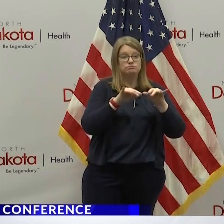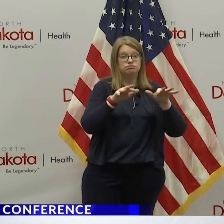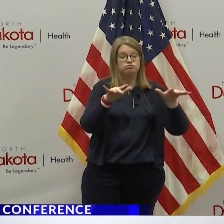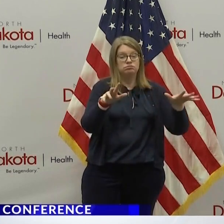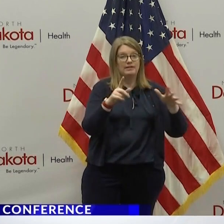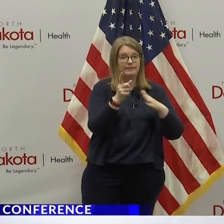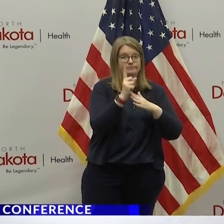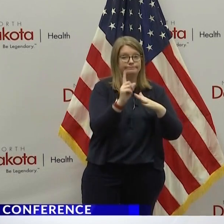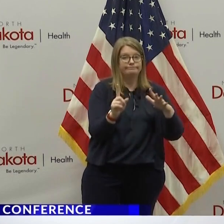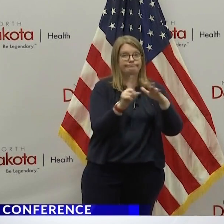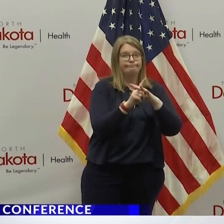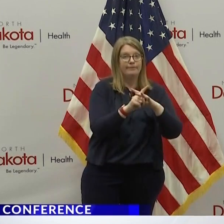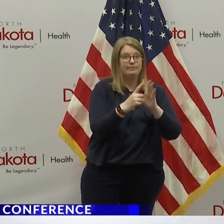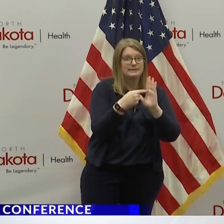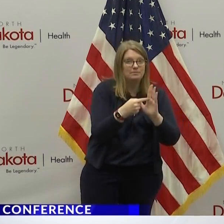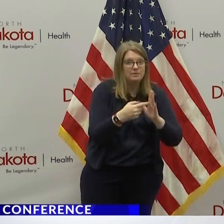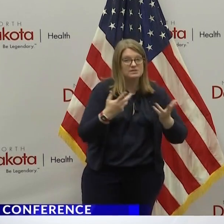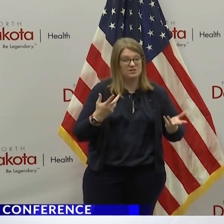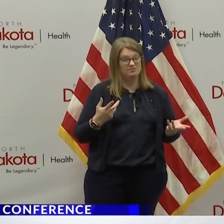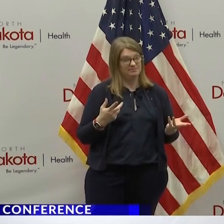WE KNOW THAT 20 TO 29-YEAR-OLDS